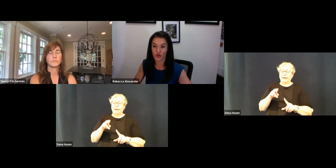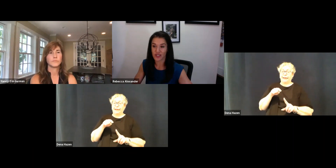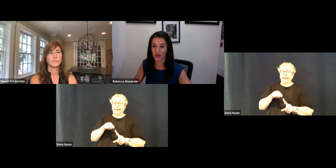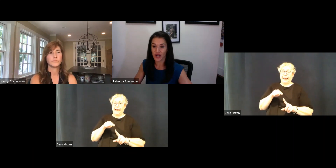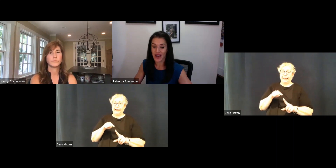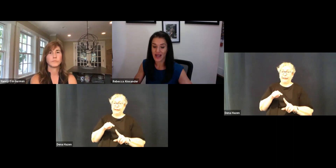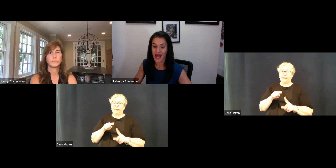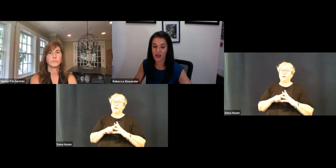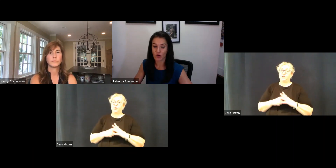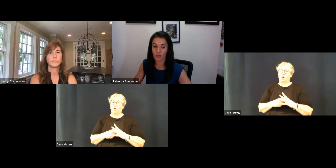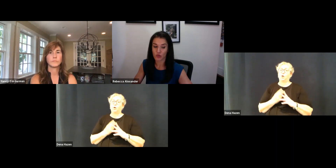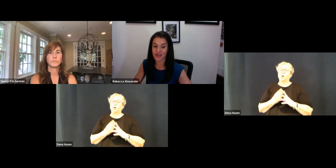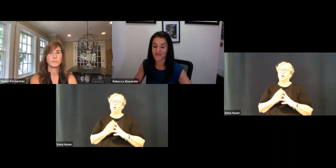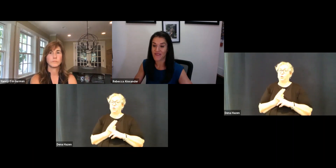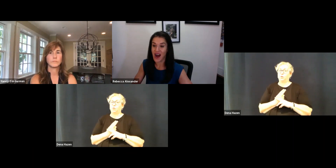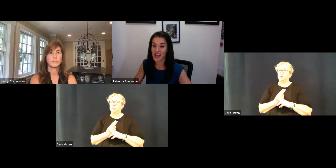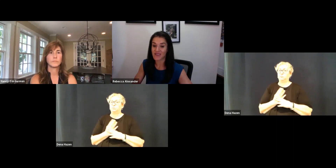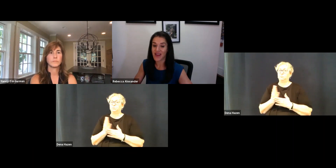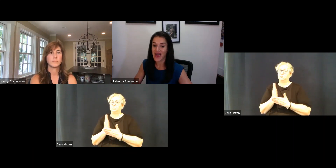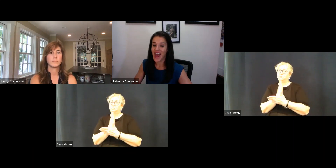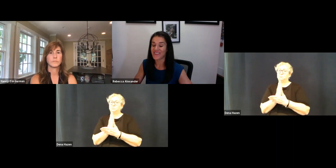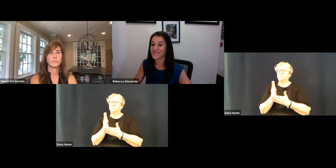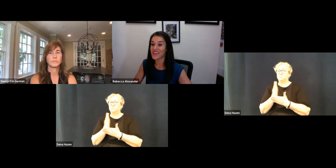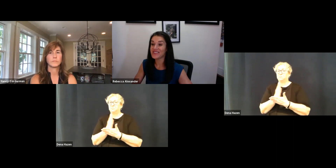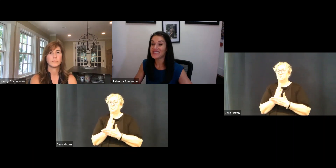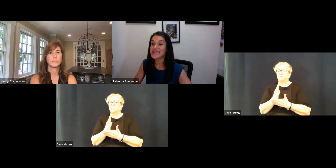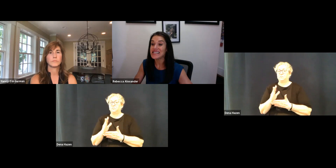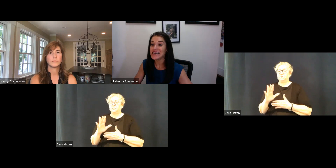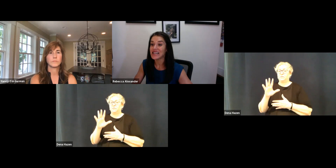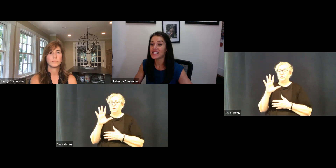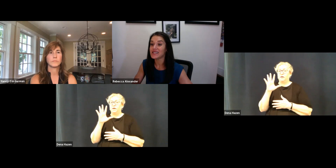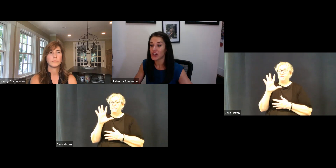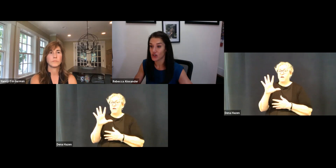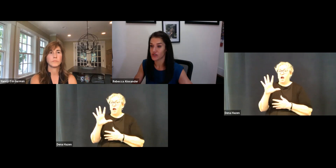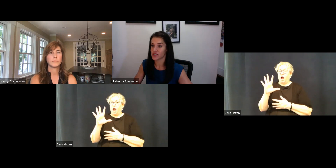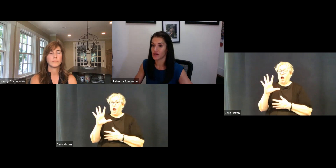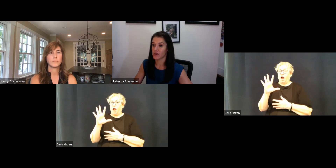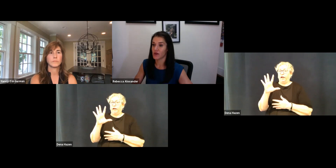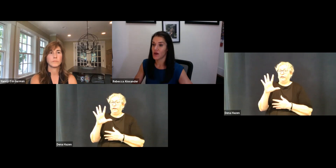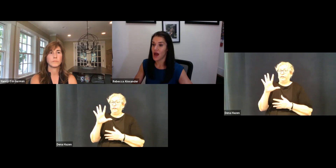using their cane anywhere between 5 and 15 years